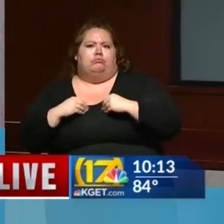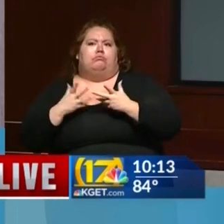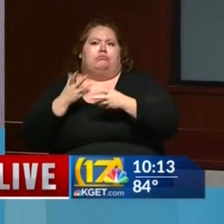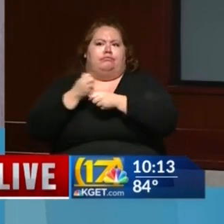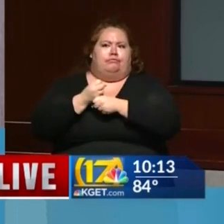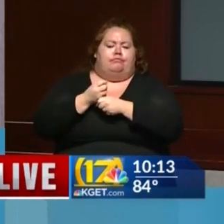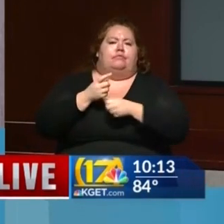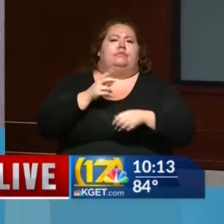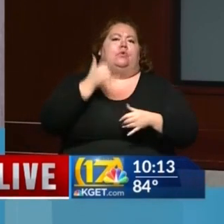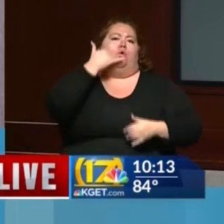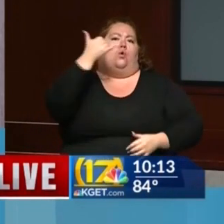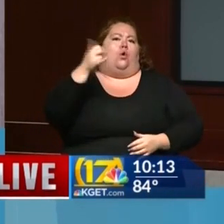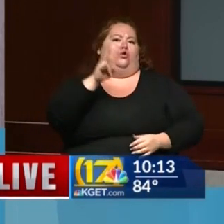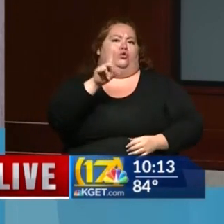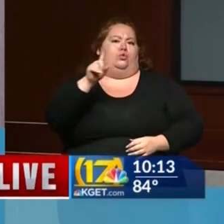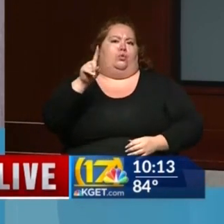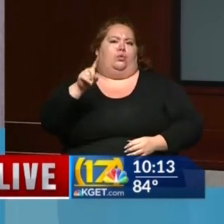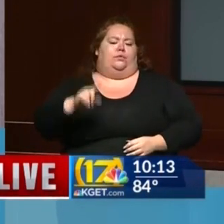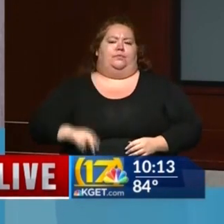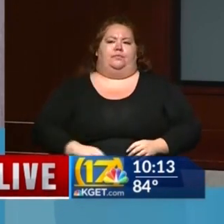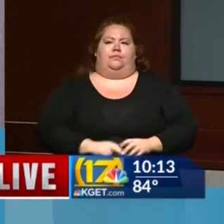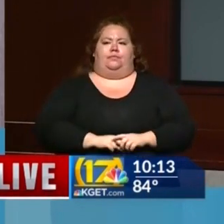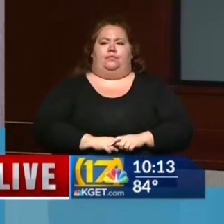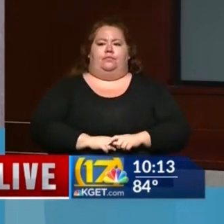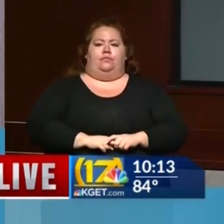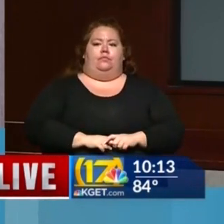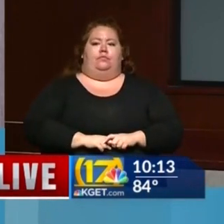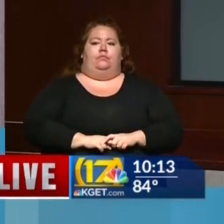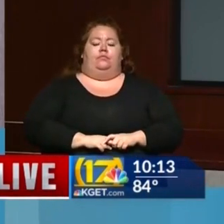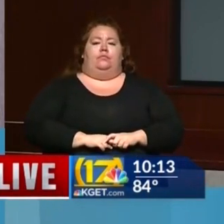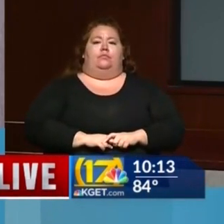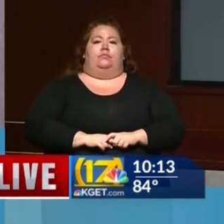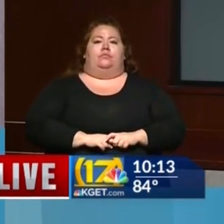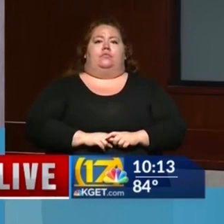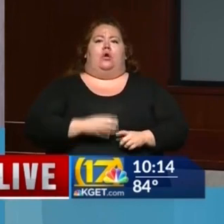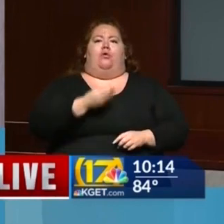THAT INFORMATION AND H YOU CONTACT AND BY FOR THAT ASSISTANCE.